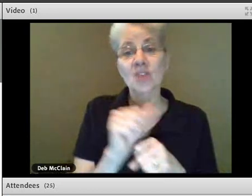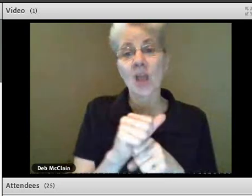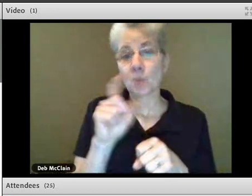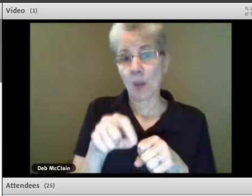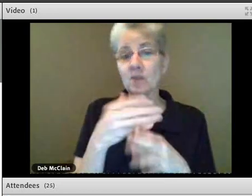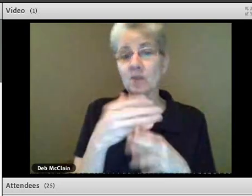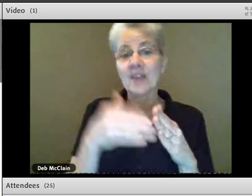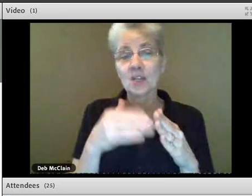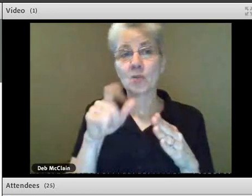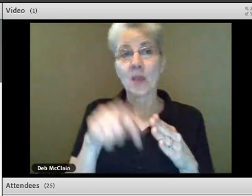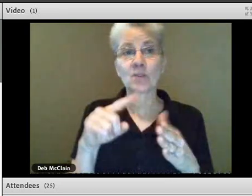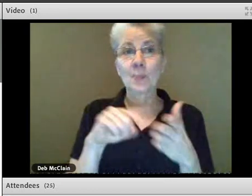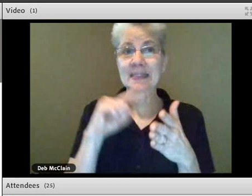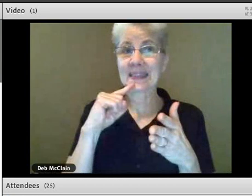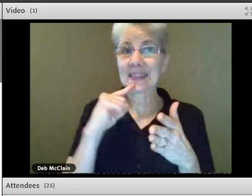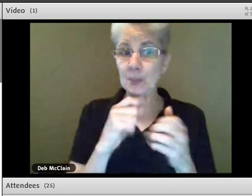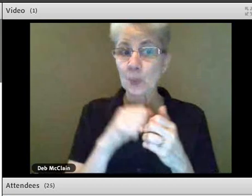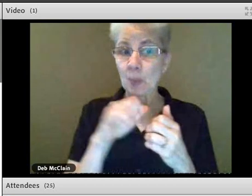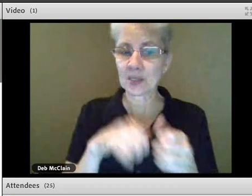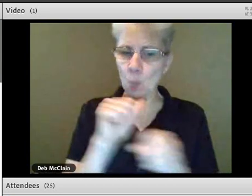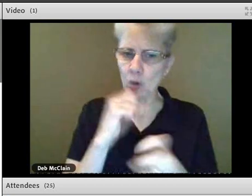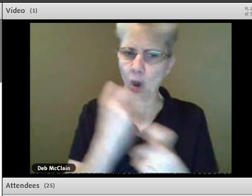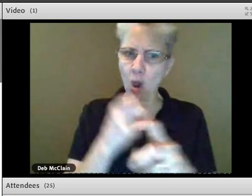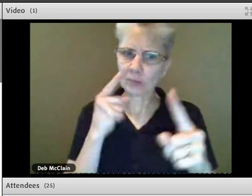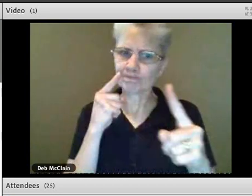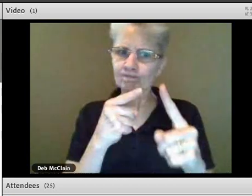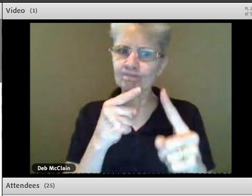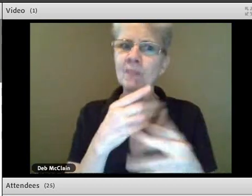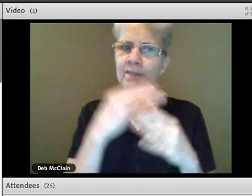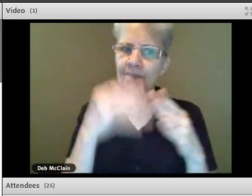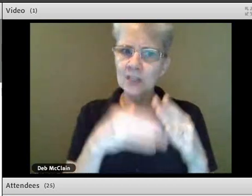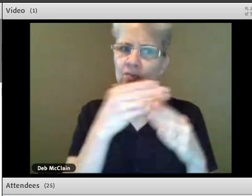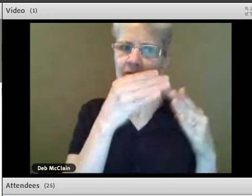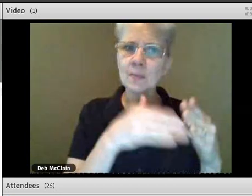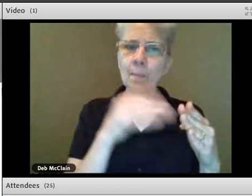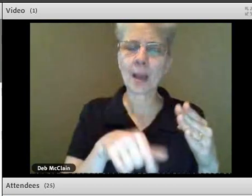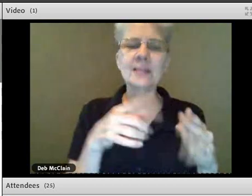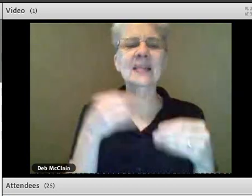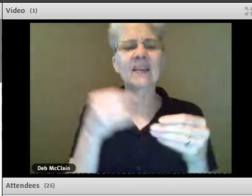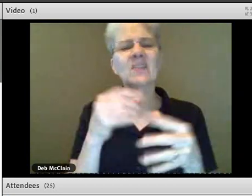You've got to take it seriously, work harder towards it." Give people multiple chances to take a test,